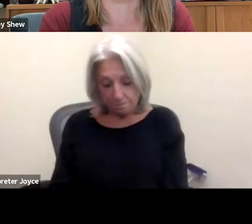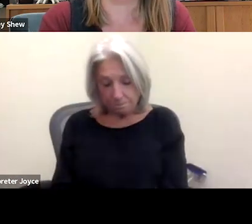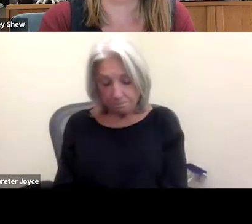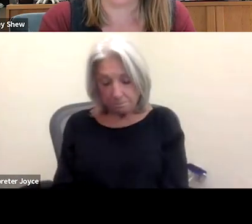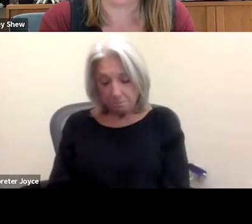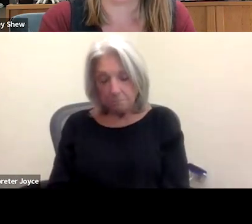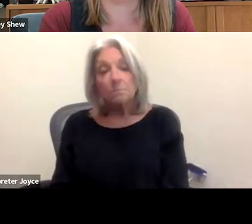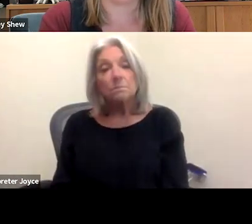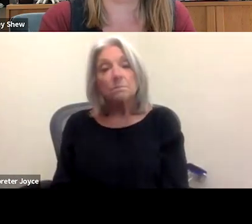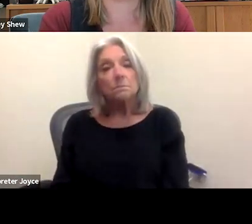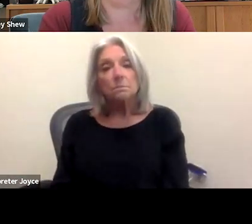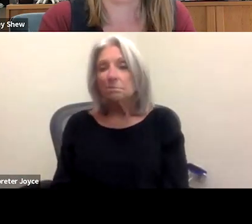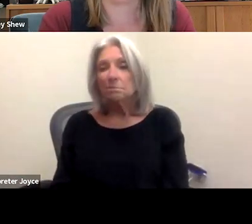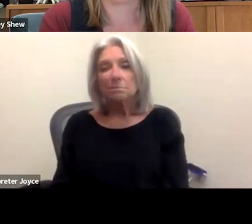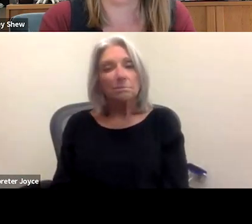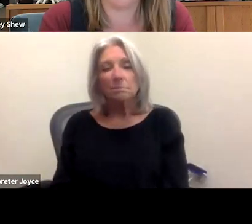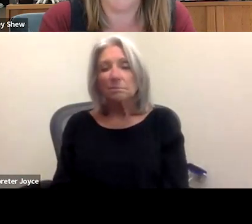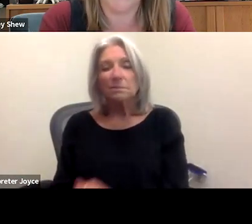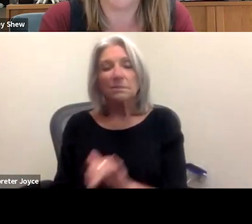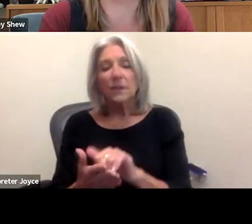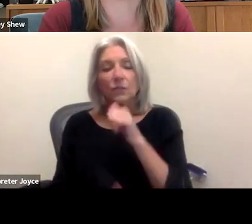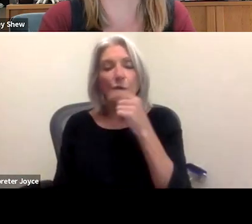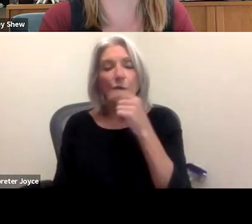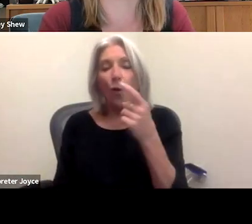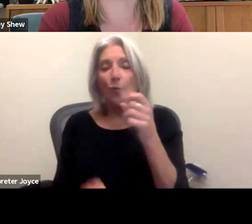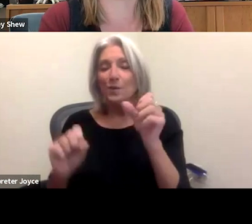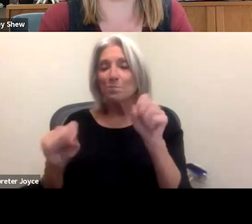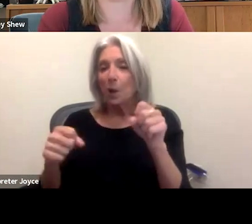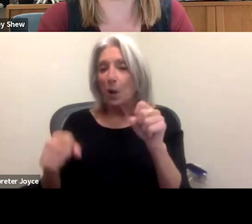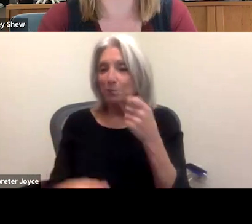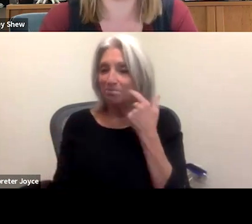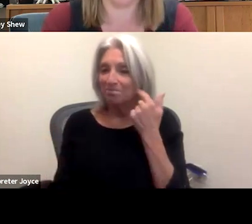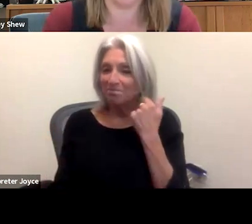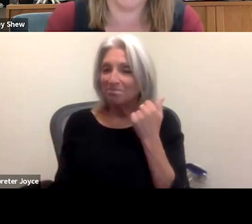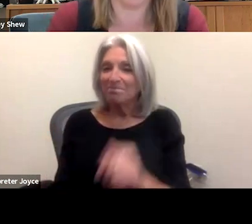That's not always possible, if you didn't quite catch that